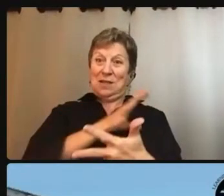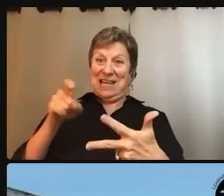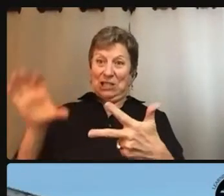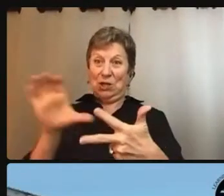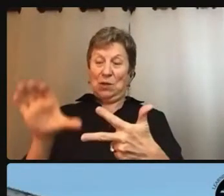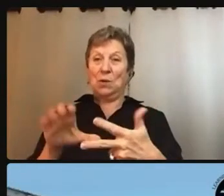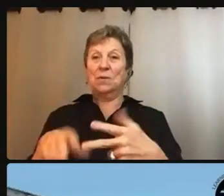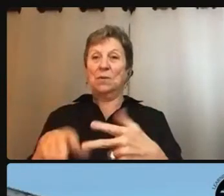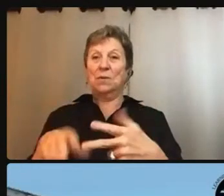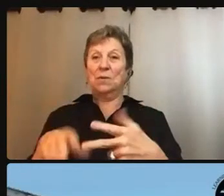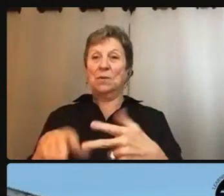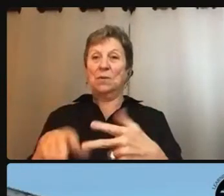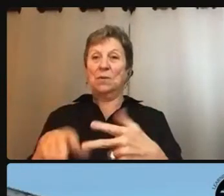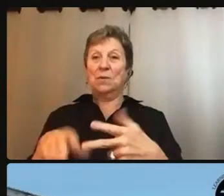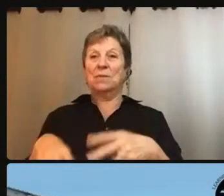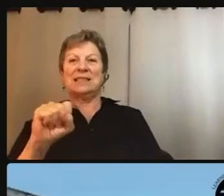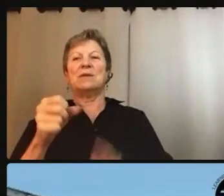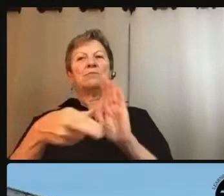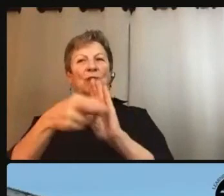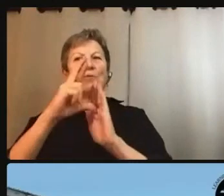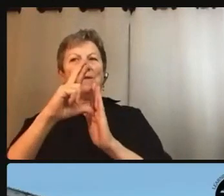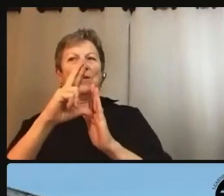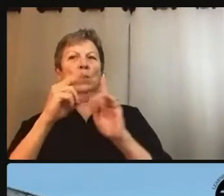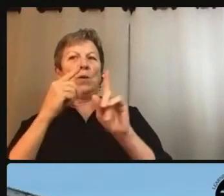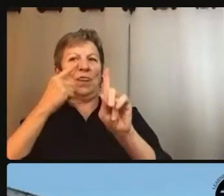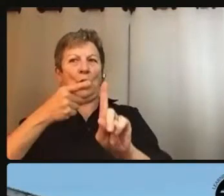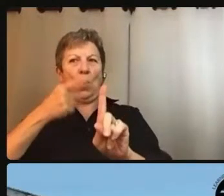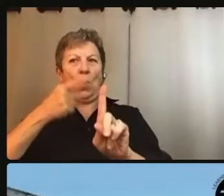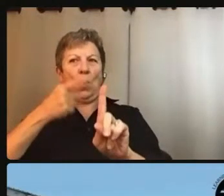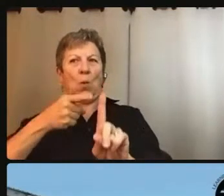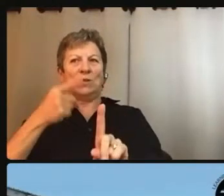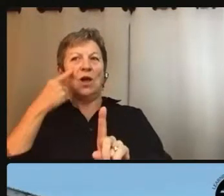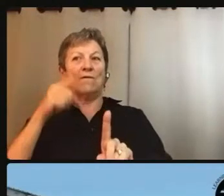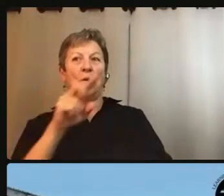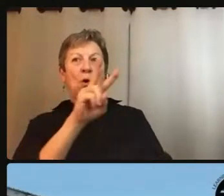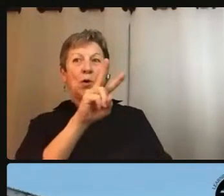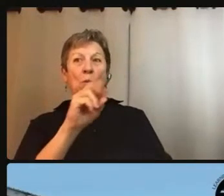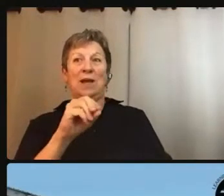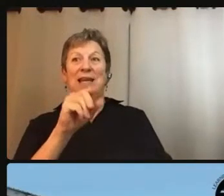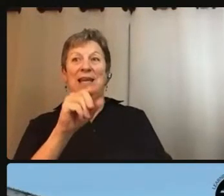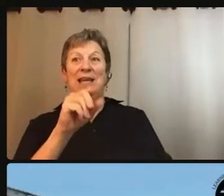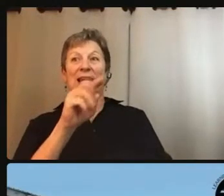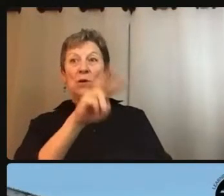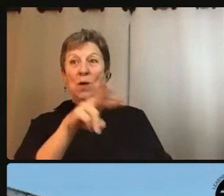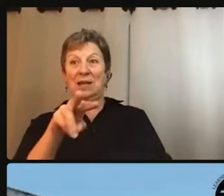IMMEDIATE GOALS THE BOARD NEEDS